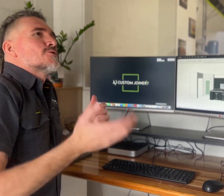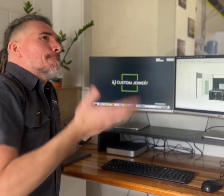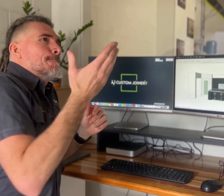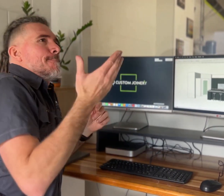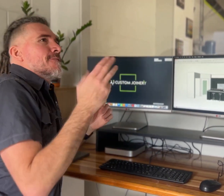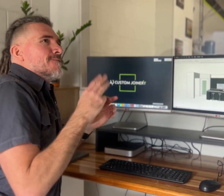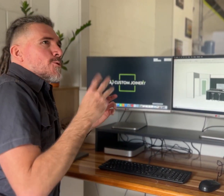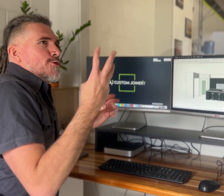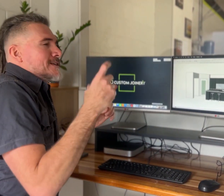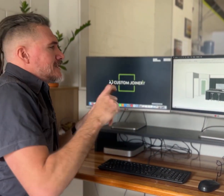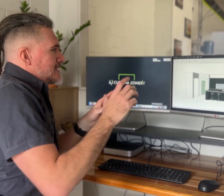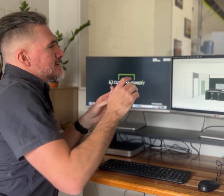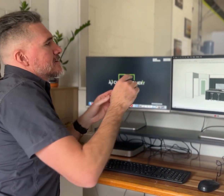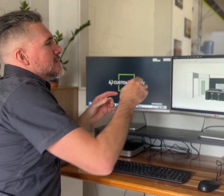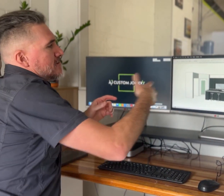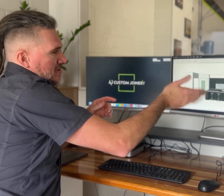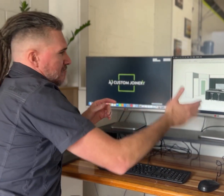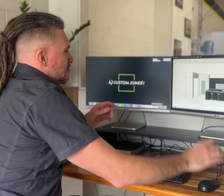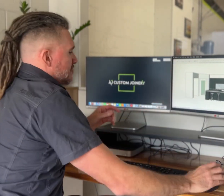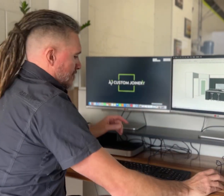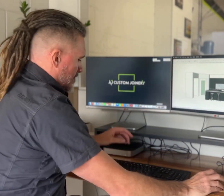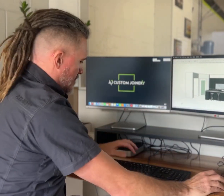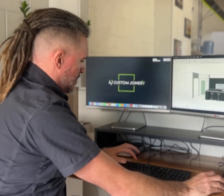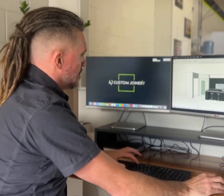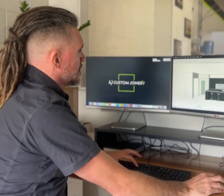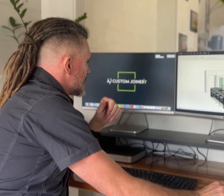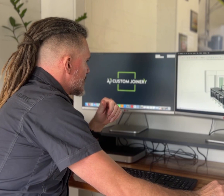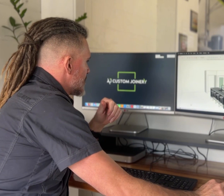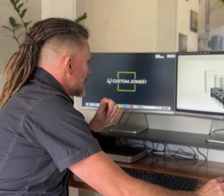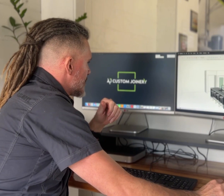This is the program I use to do my 3D drawings.